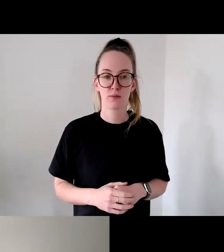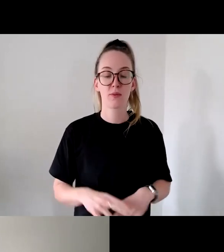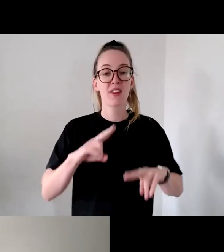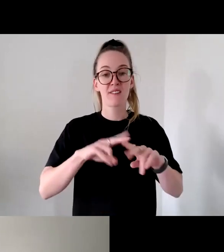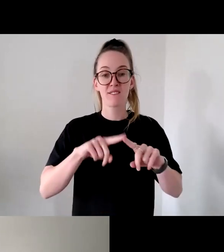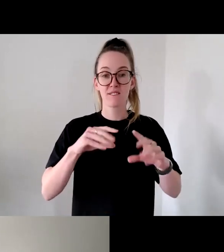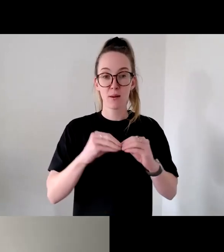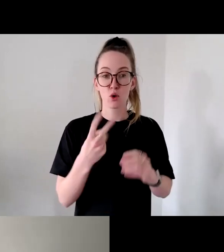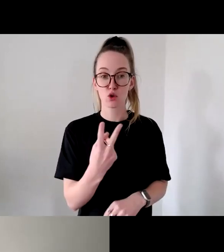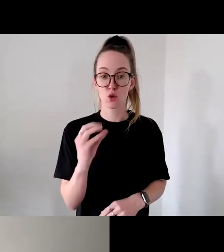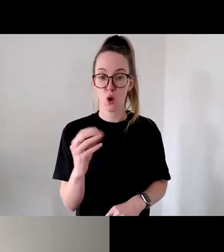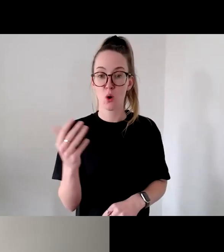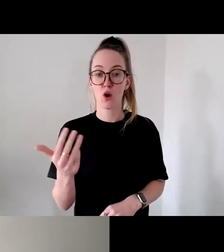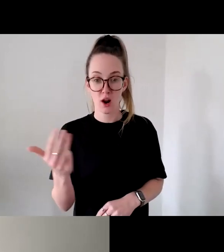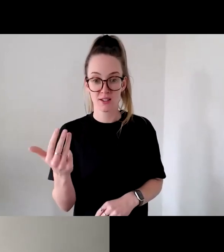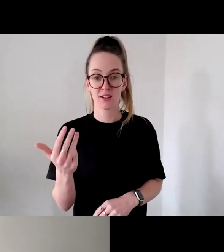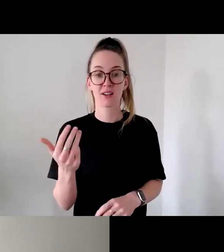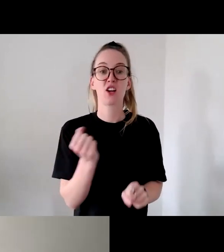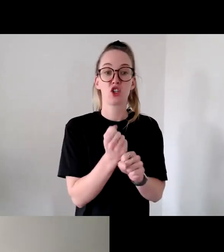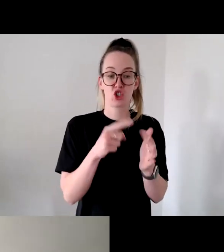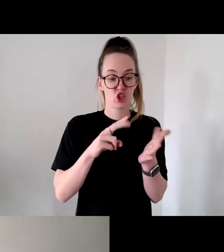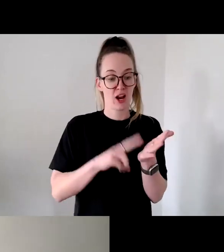Screen Australia and the Gender Matter's Task Force, contributed to a submission made to the